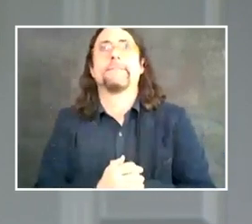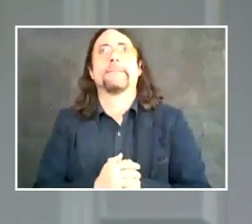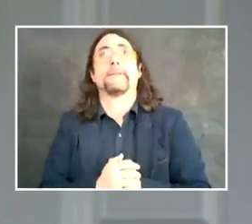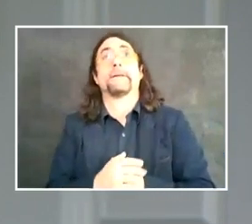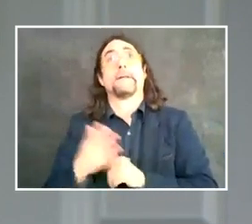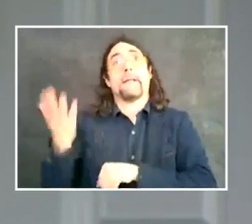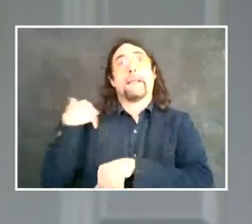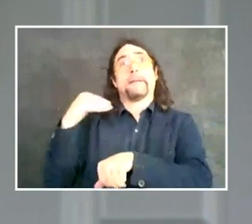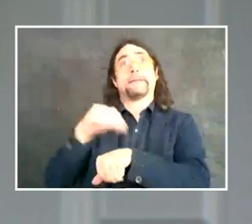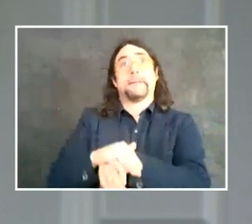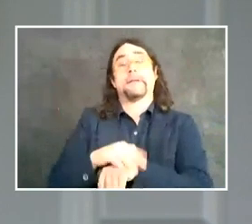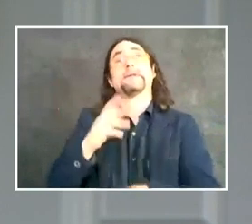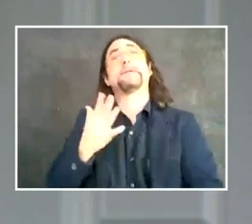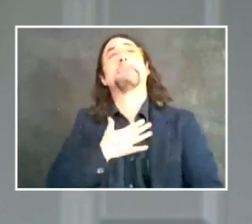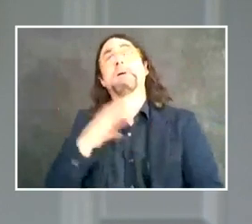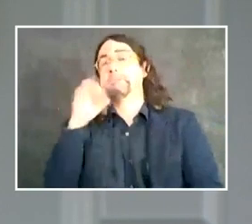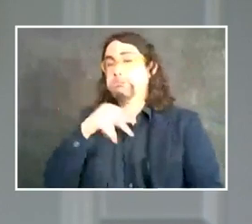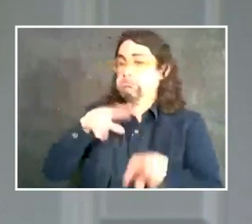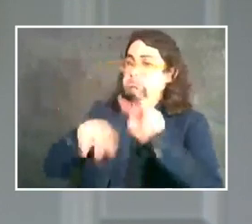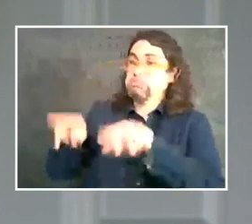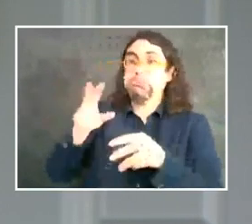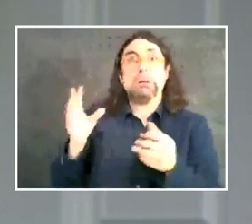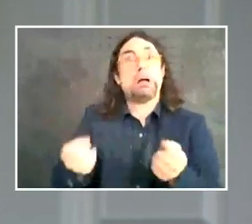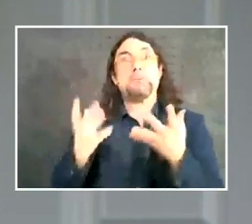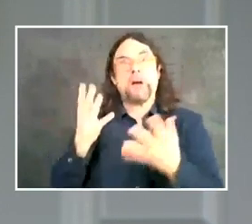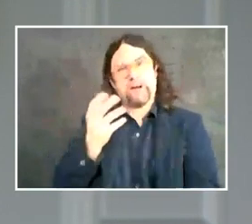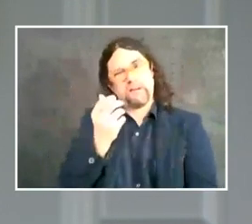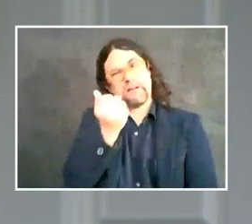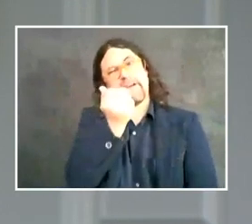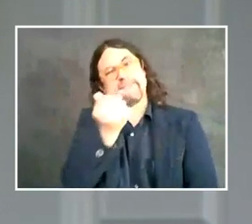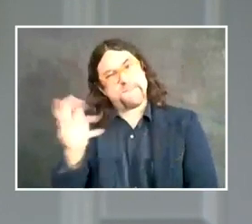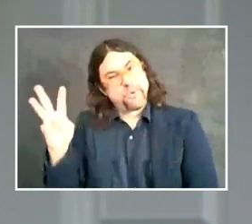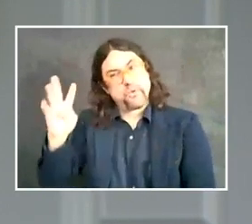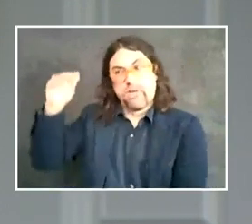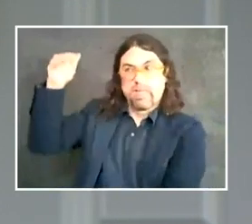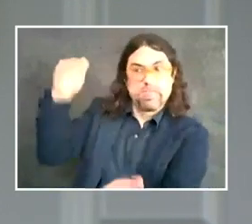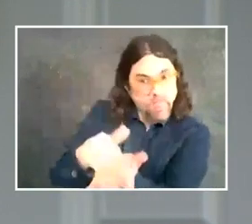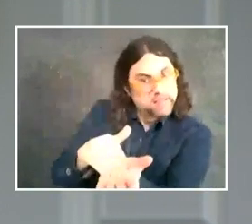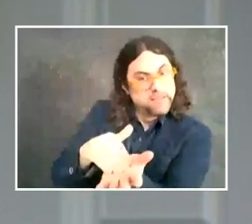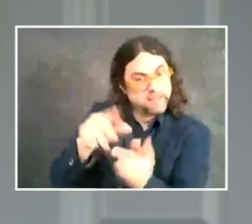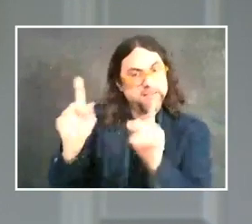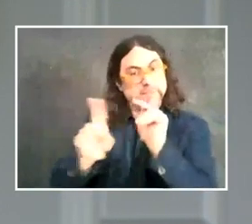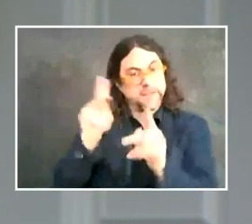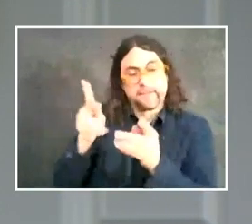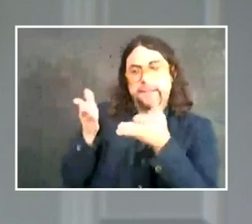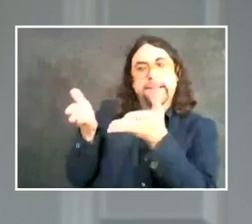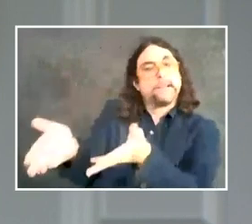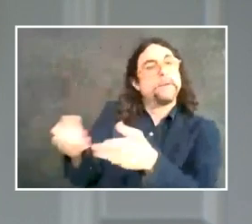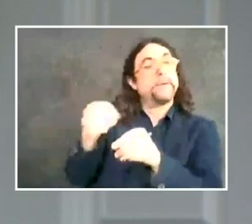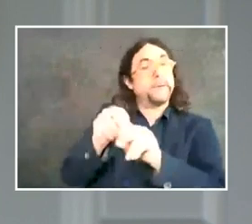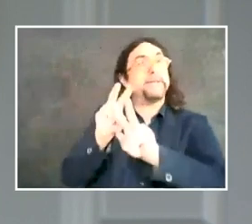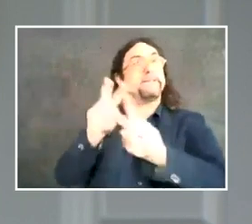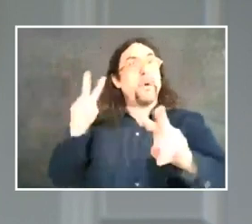CAME IN AND AROUND THAT LOCATION ON BEDFORD AVENUE.